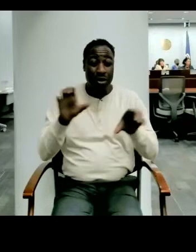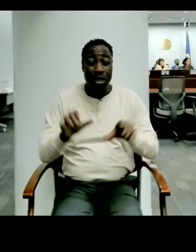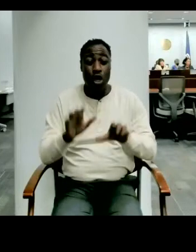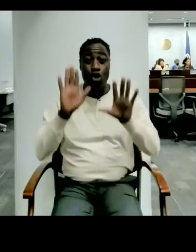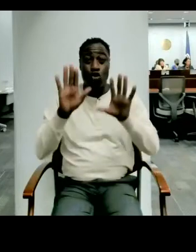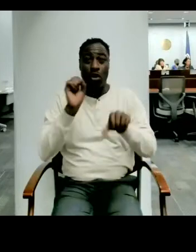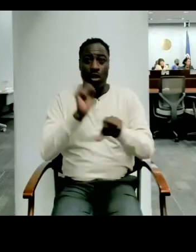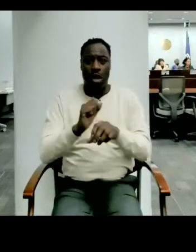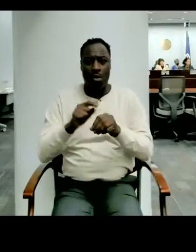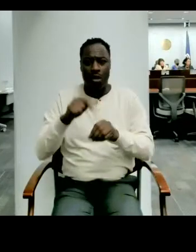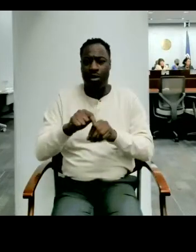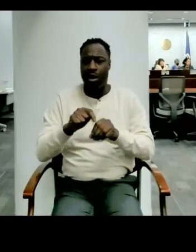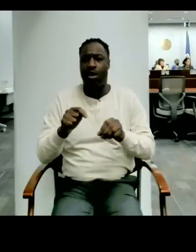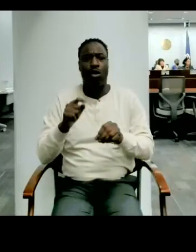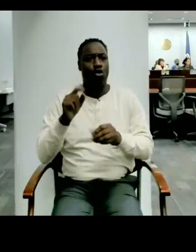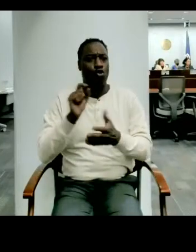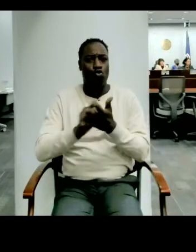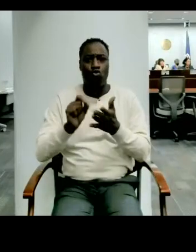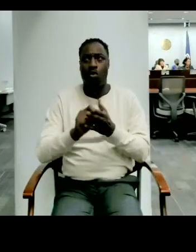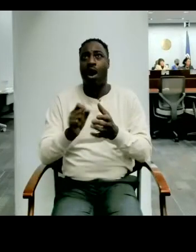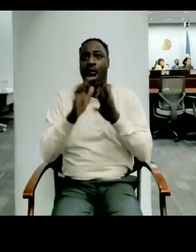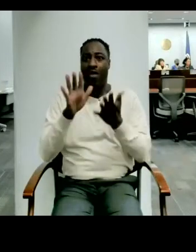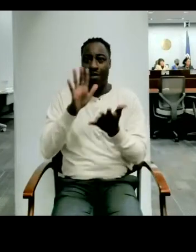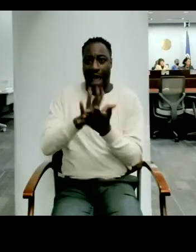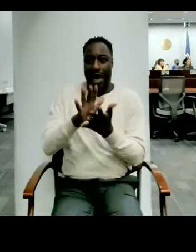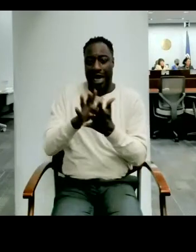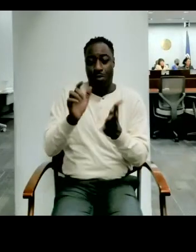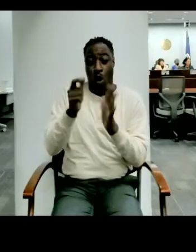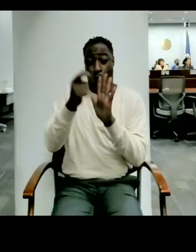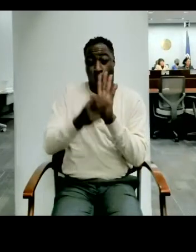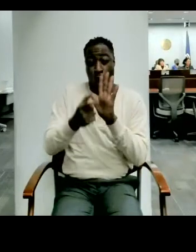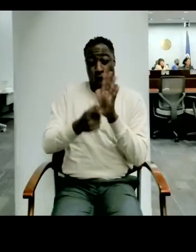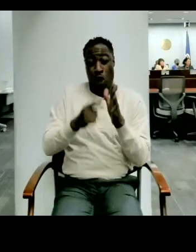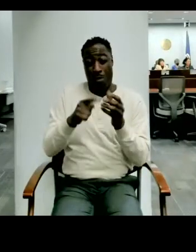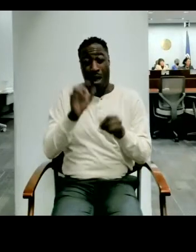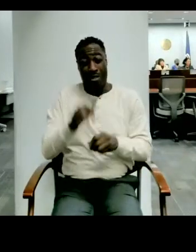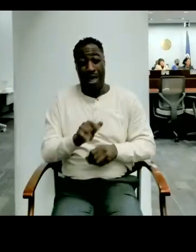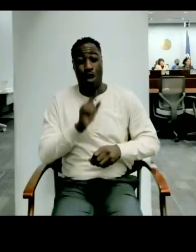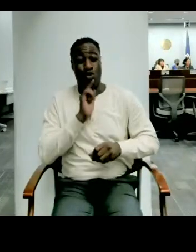You write tons of academic-like articles about this, you get out in front, you are